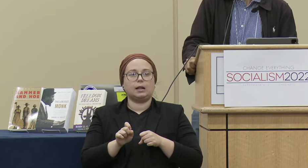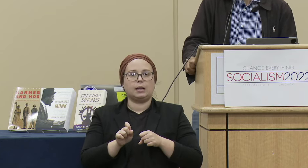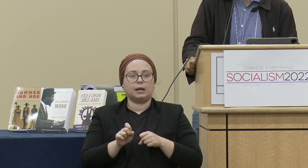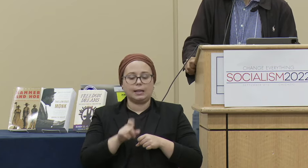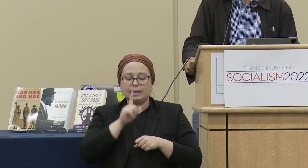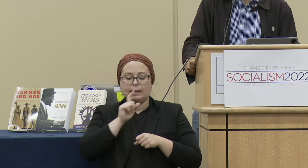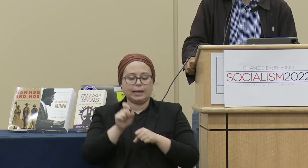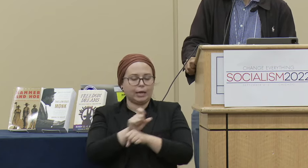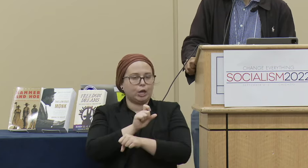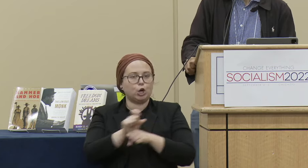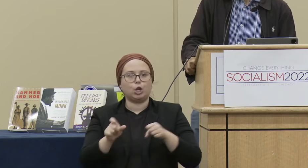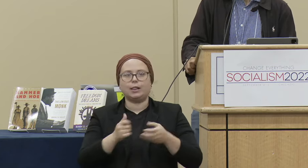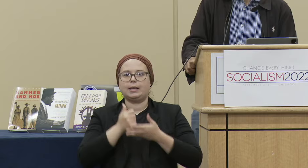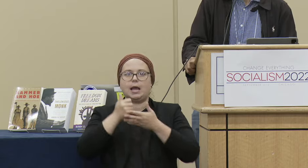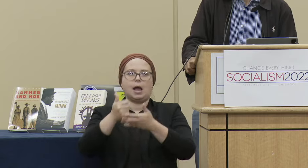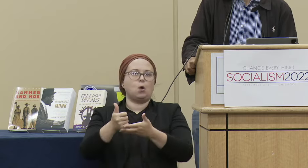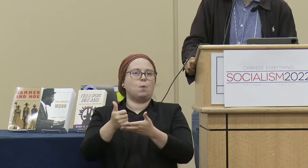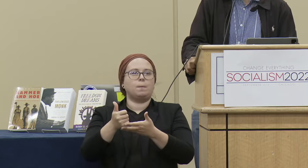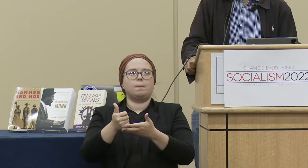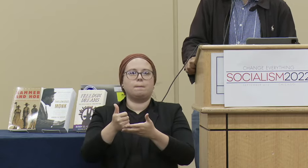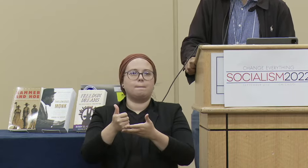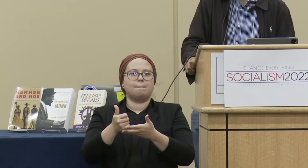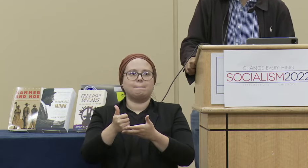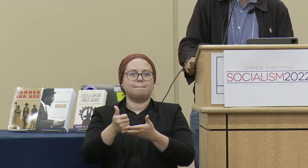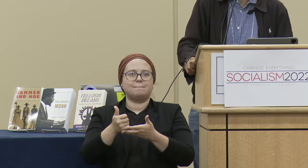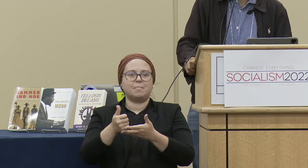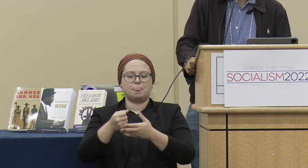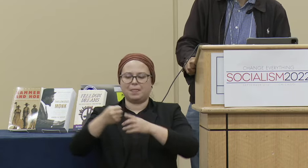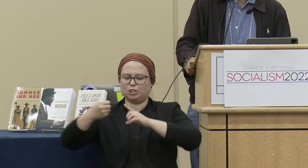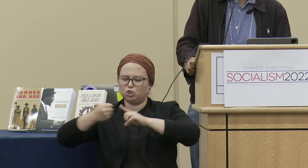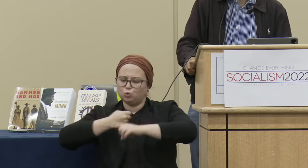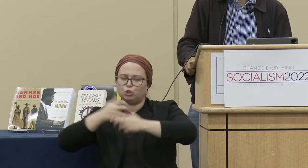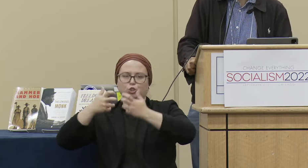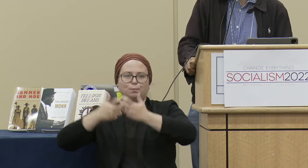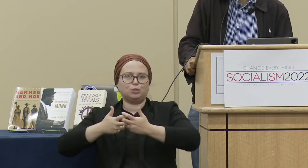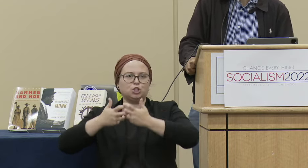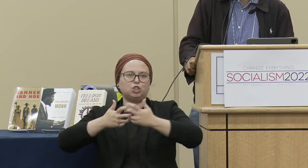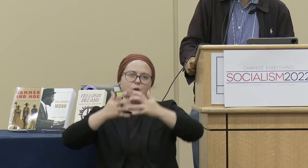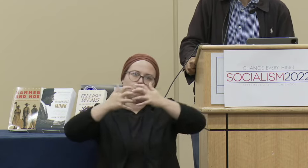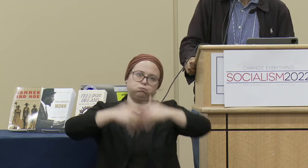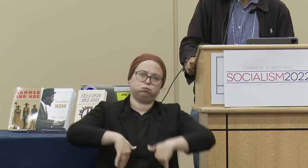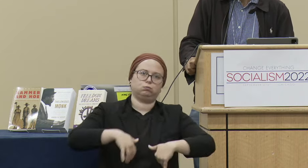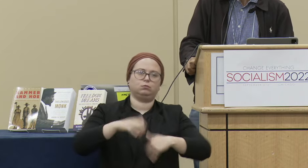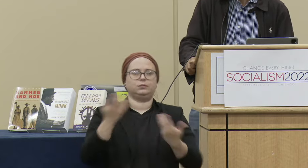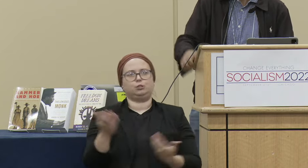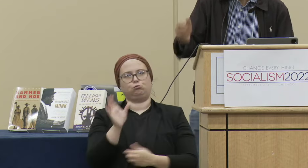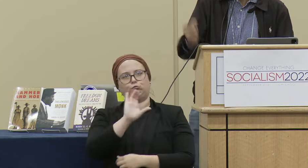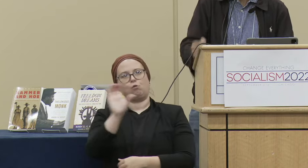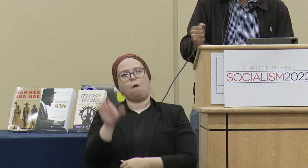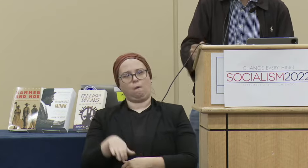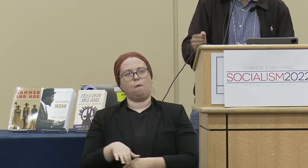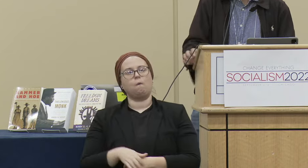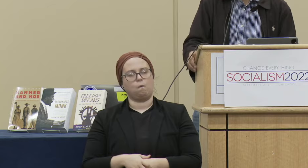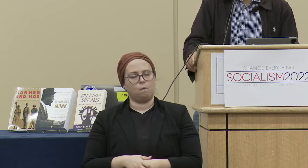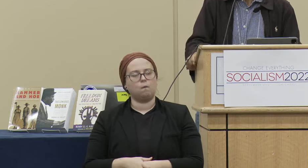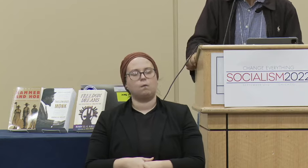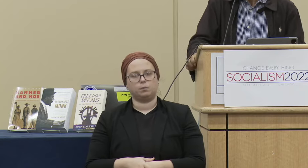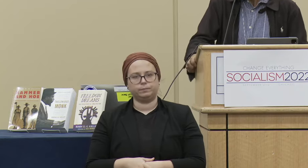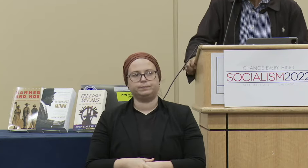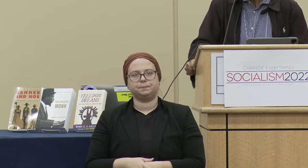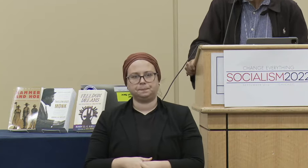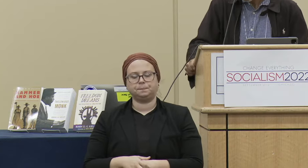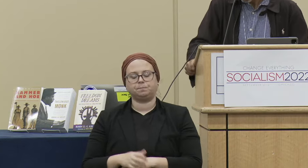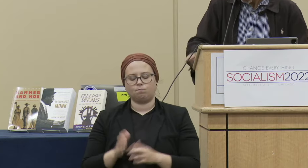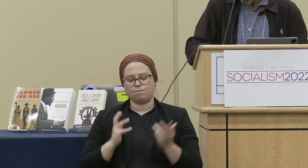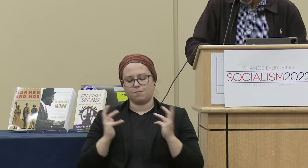literally , literally, helped bring down this torture machine